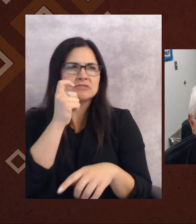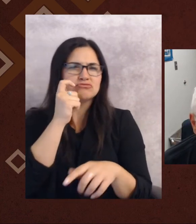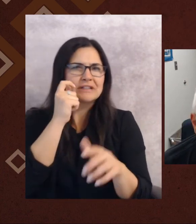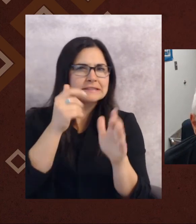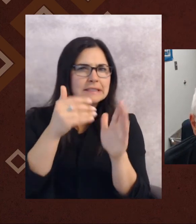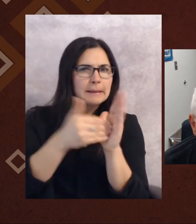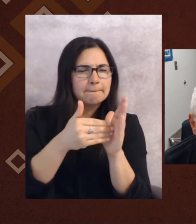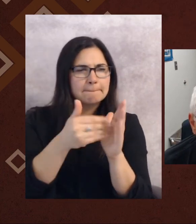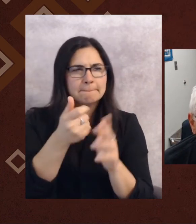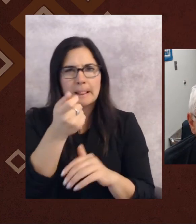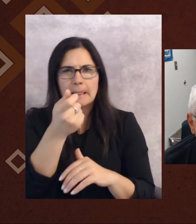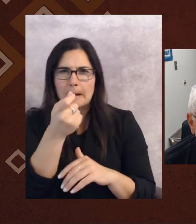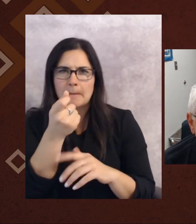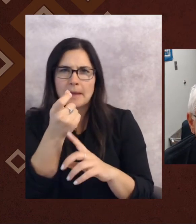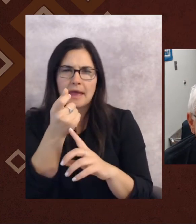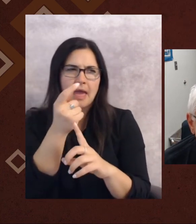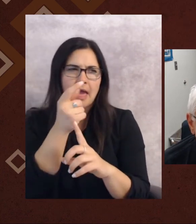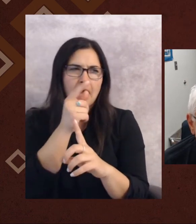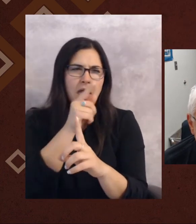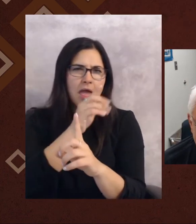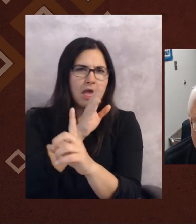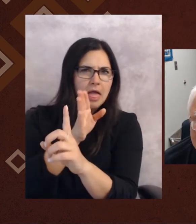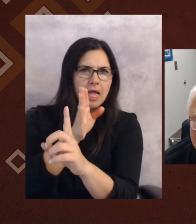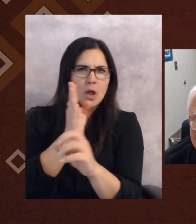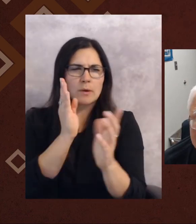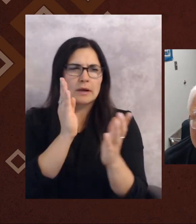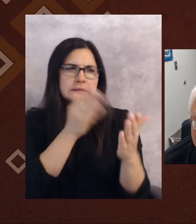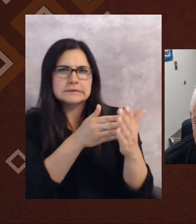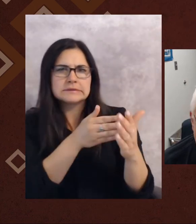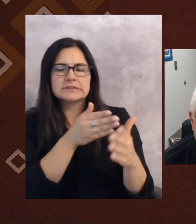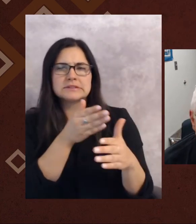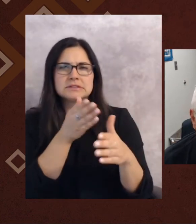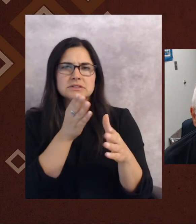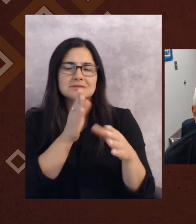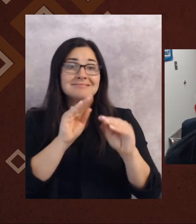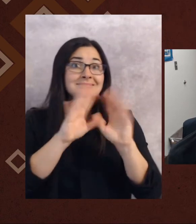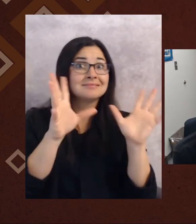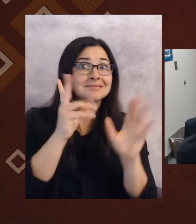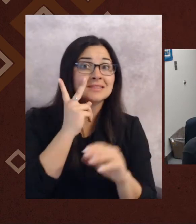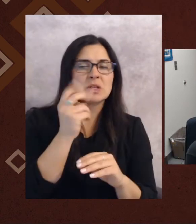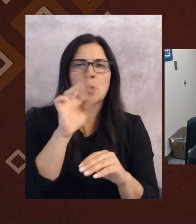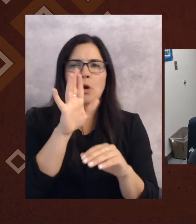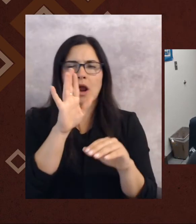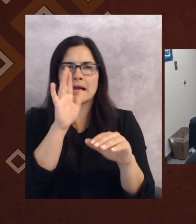or they're, you know, a little bit covert, it's so important for us to speak up, to be advocates